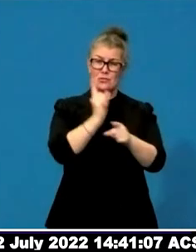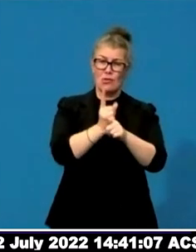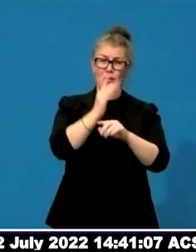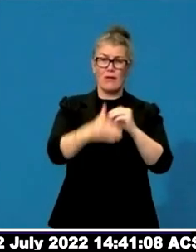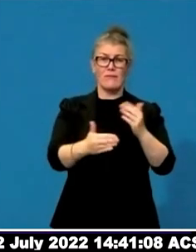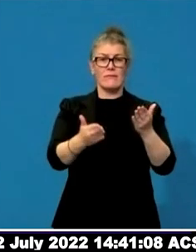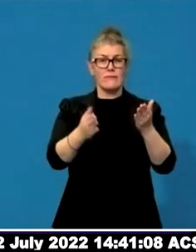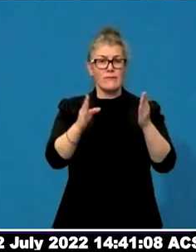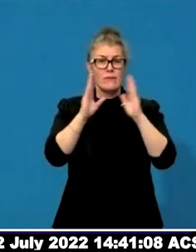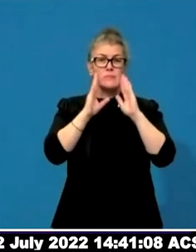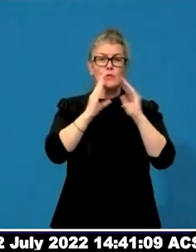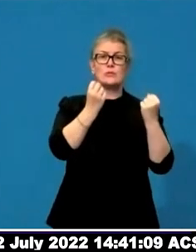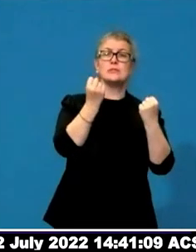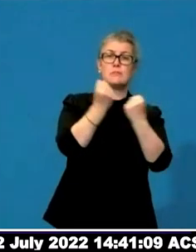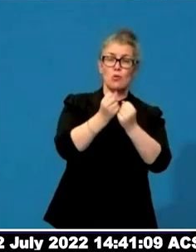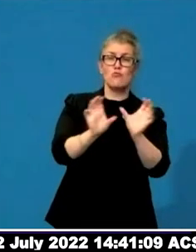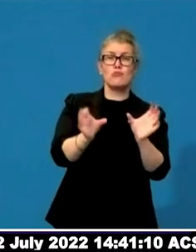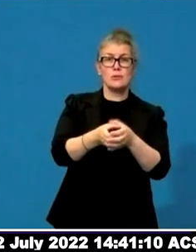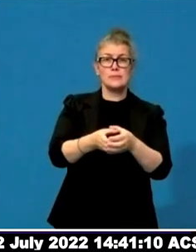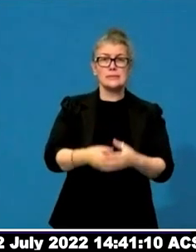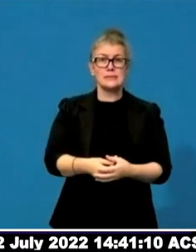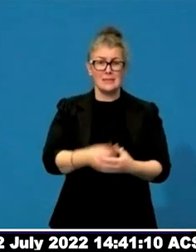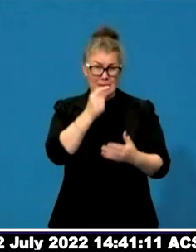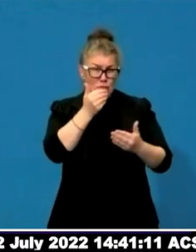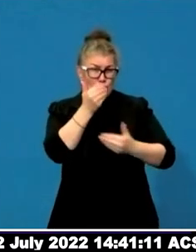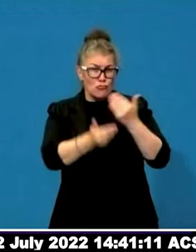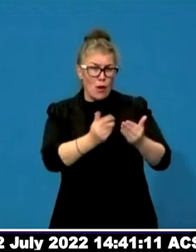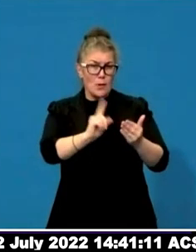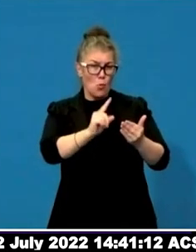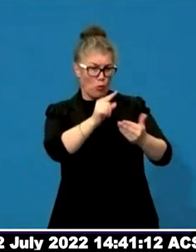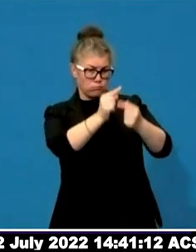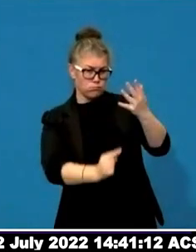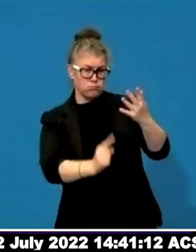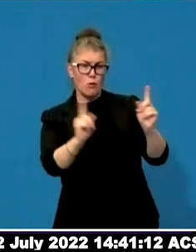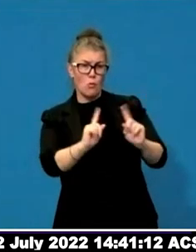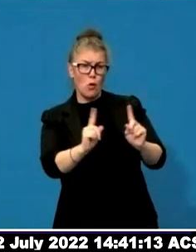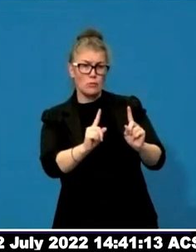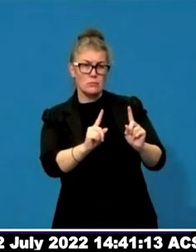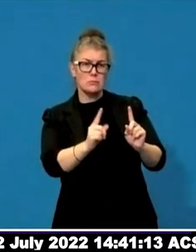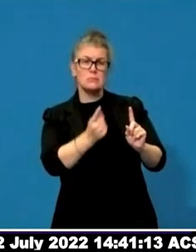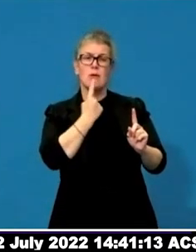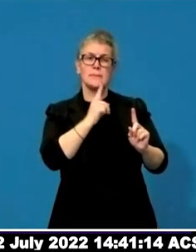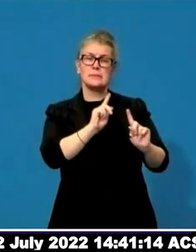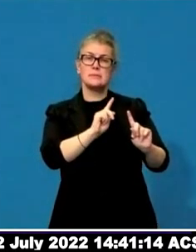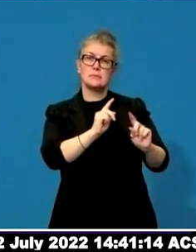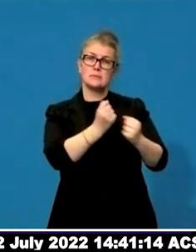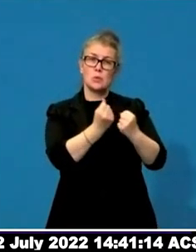Yes. Can you briefly describe what those groups are like and what support they provide, if any? They're fantastic.